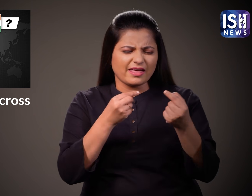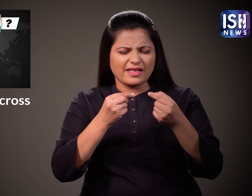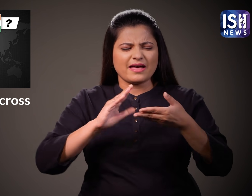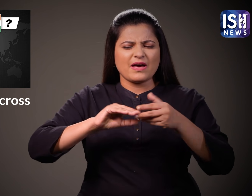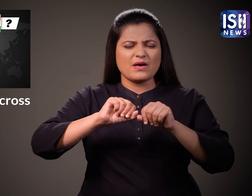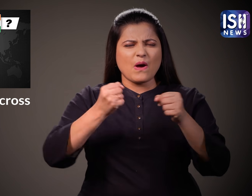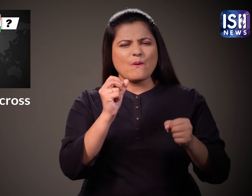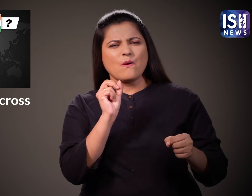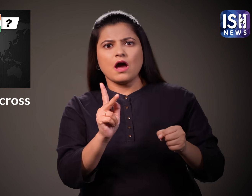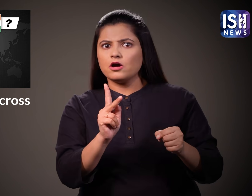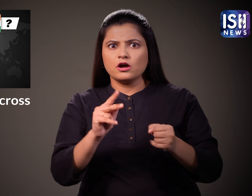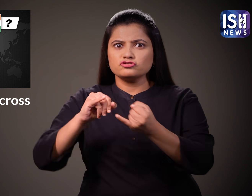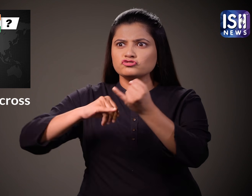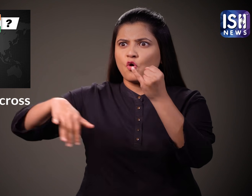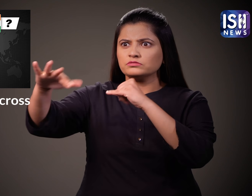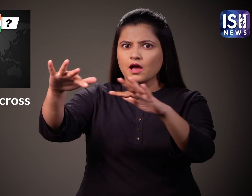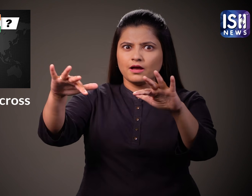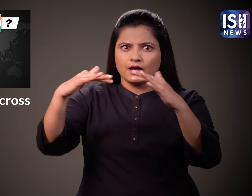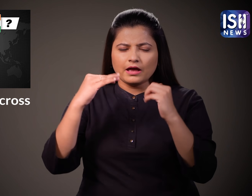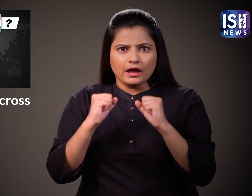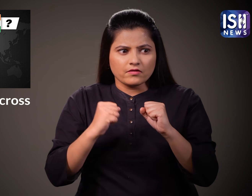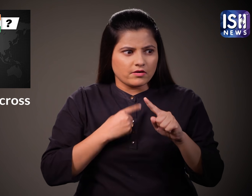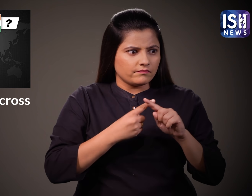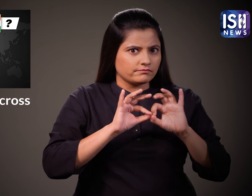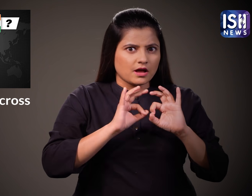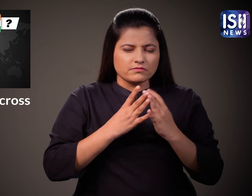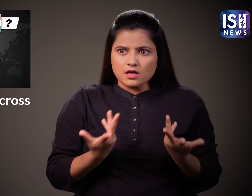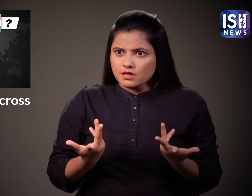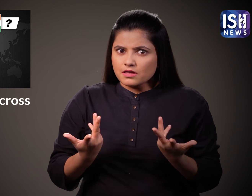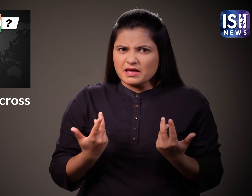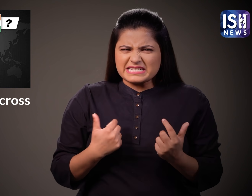Divorce is completely frowned upon by the society and families.